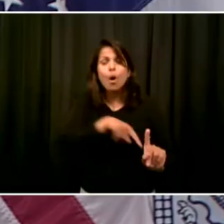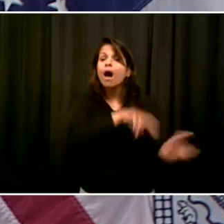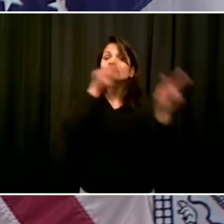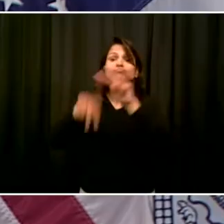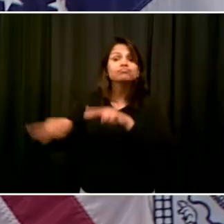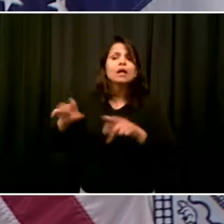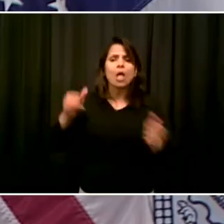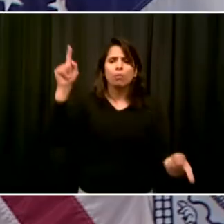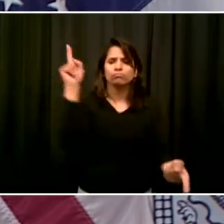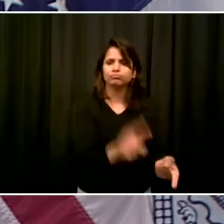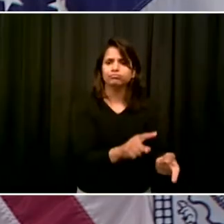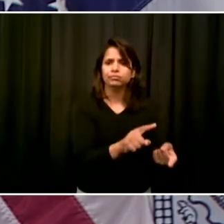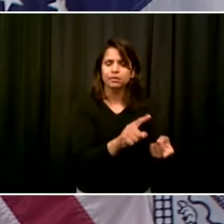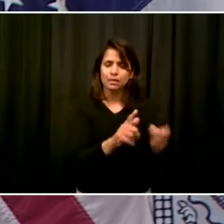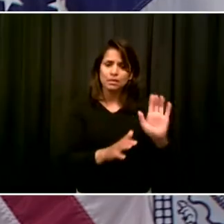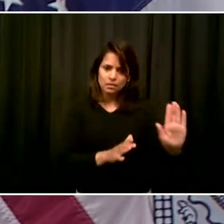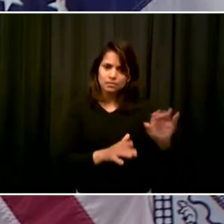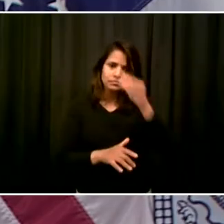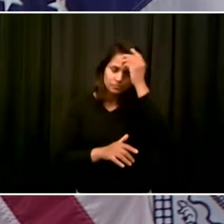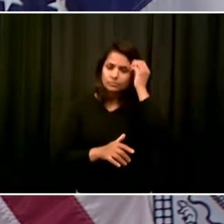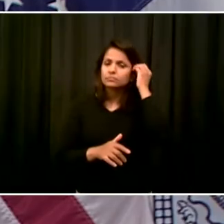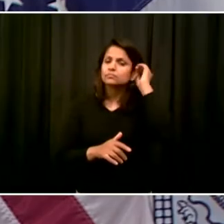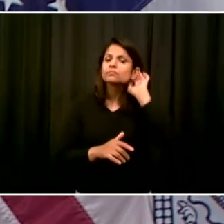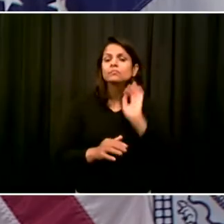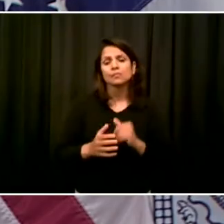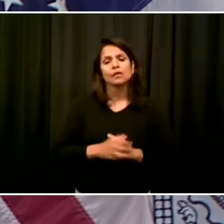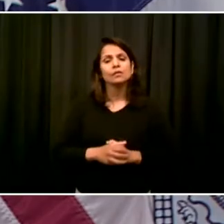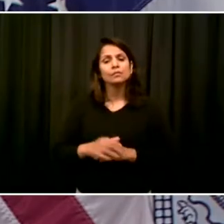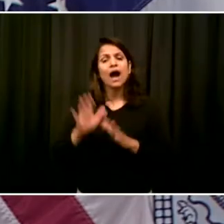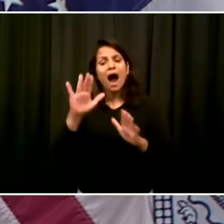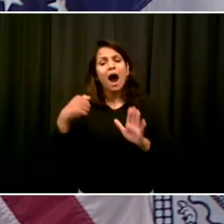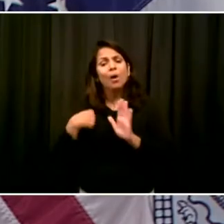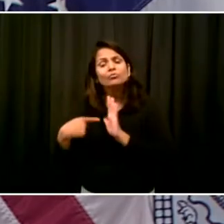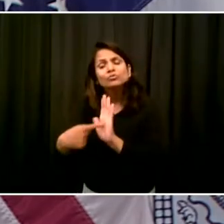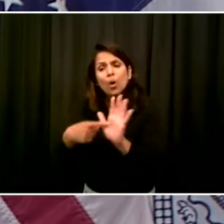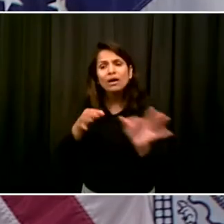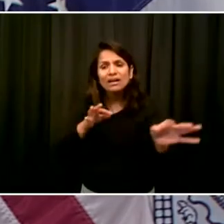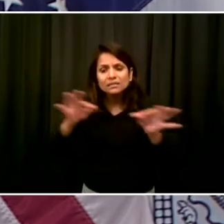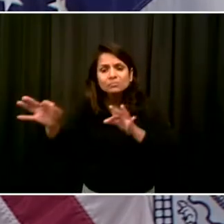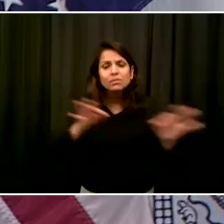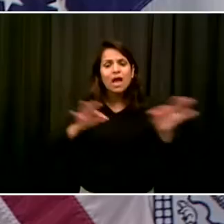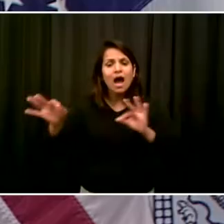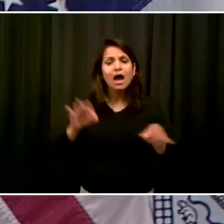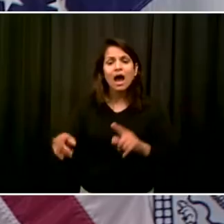HAPPEN. WHAT WE ARE DOING HERE IS PROFOUND. WHEN YOU ADD $1.5